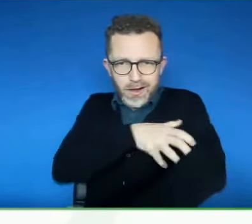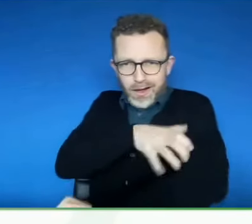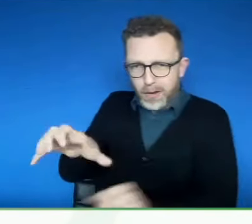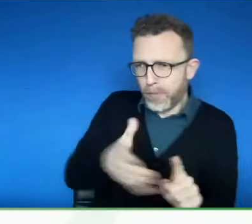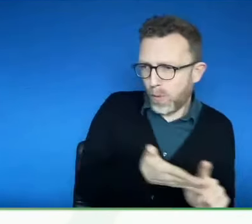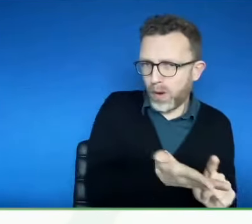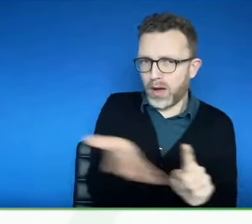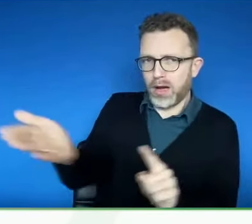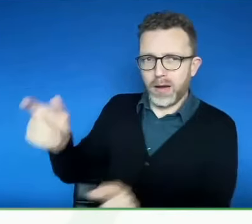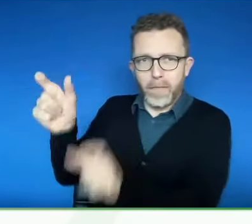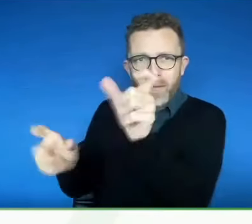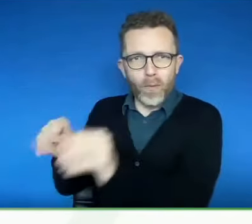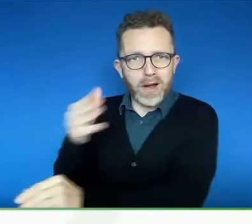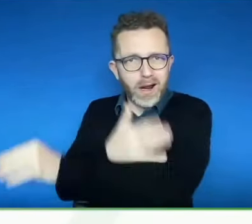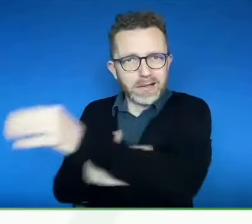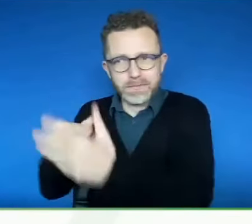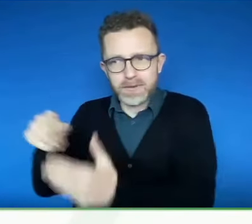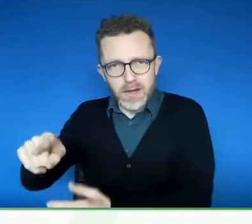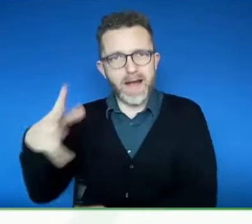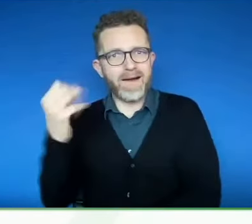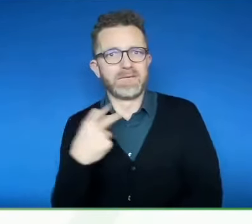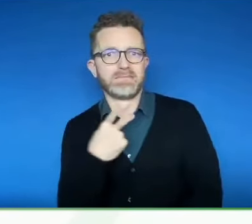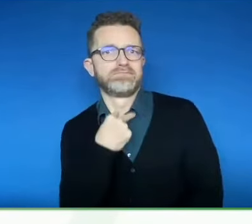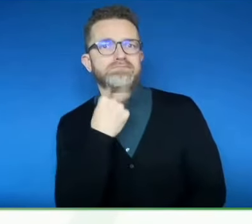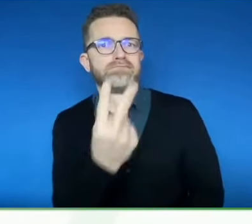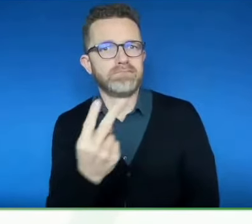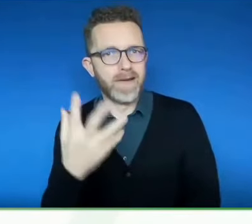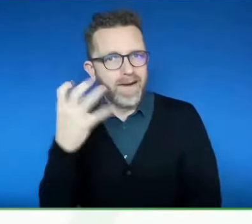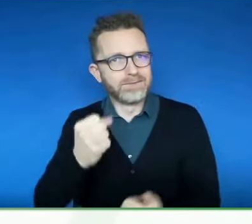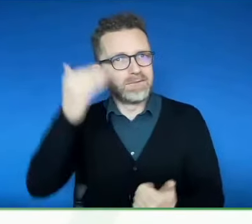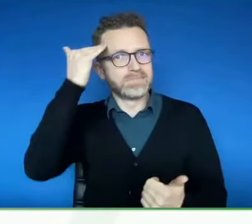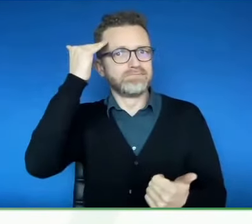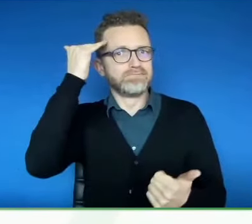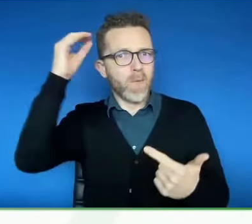actually say healthcare is number one for us, or education as number one.